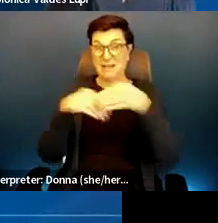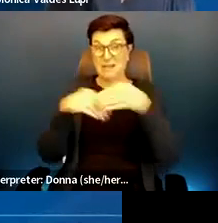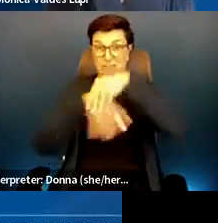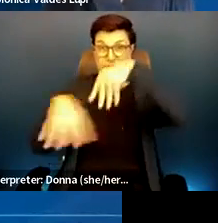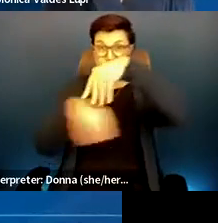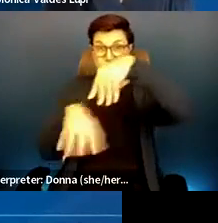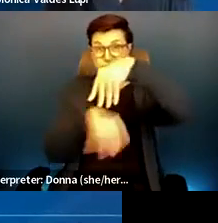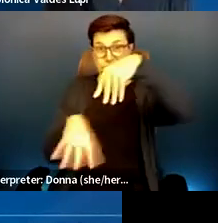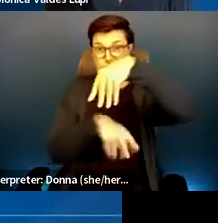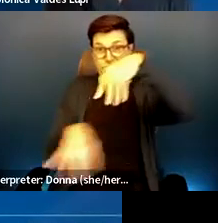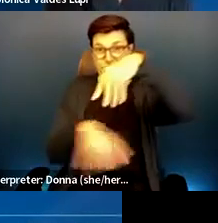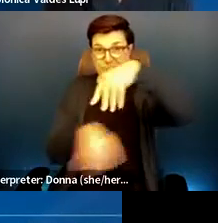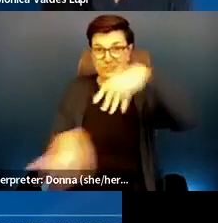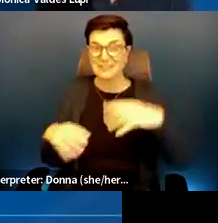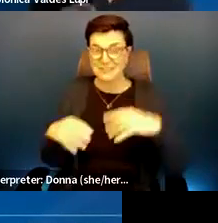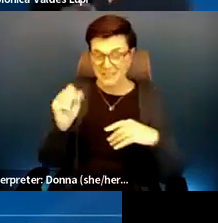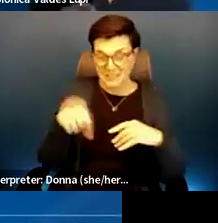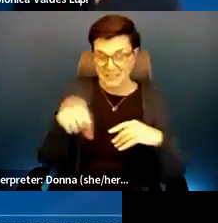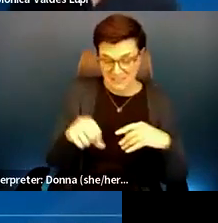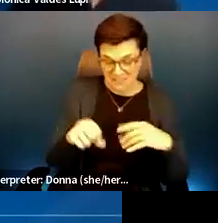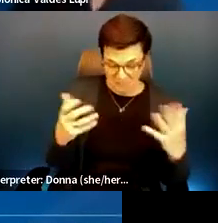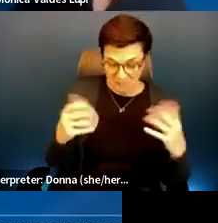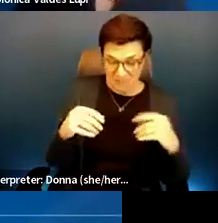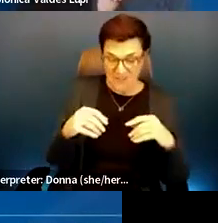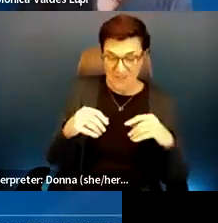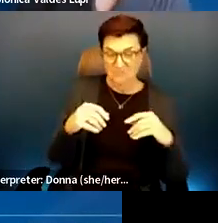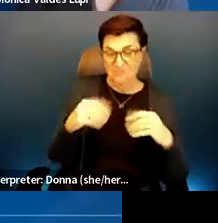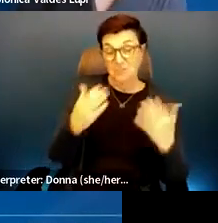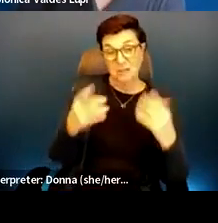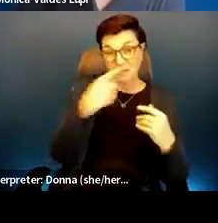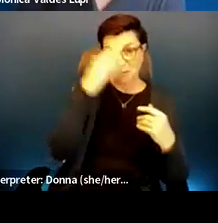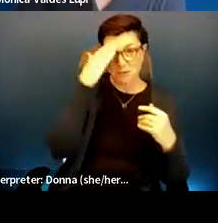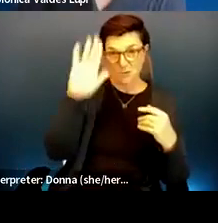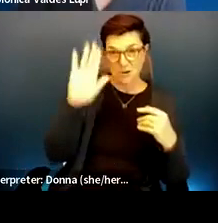that is, you know, you may or may not be aware that our current immediate Office of the Director,